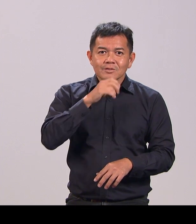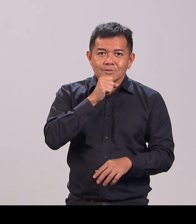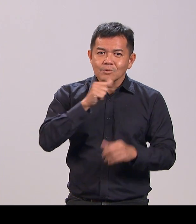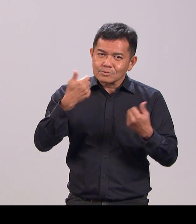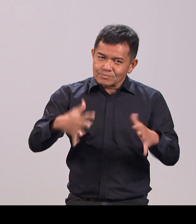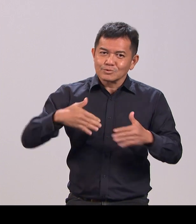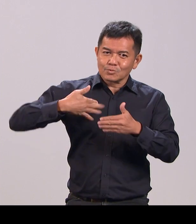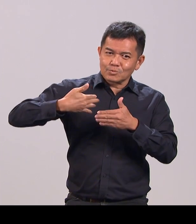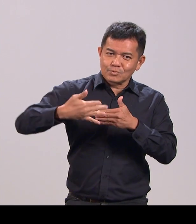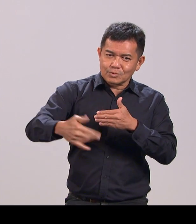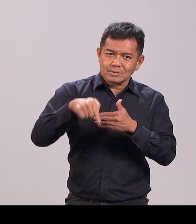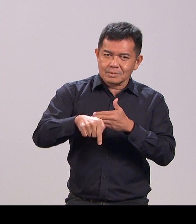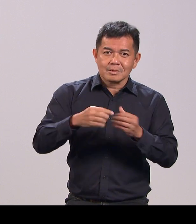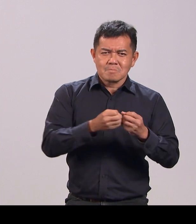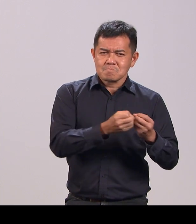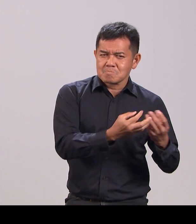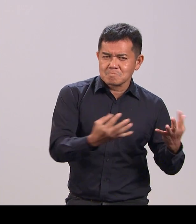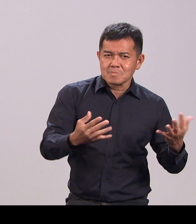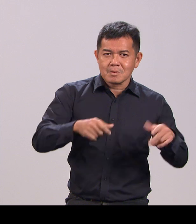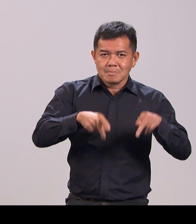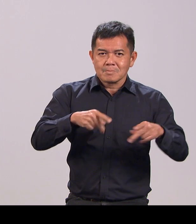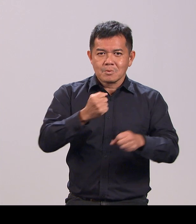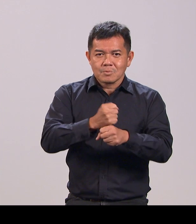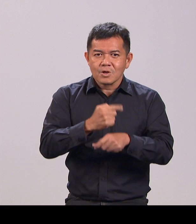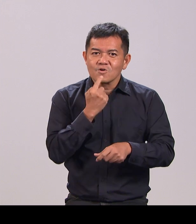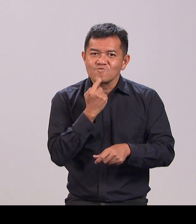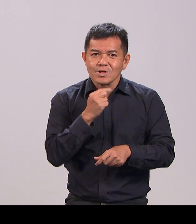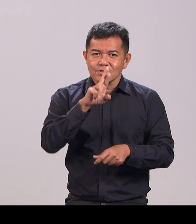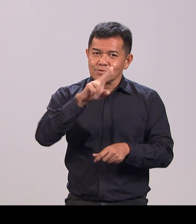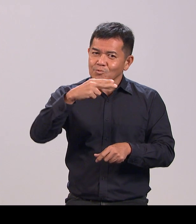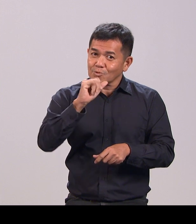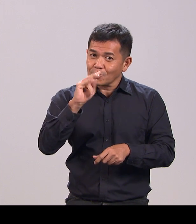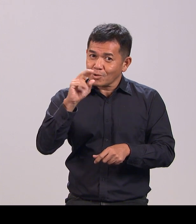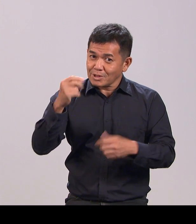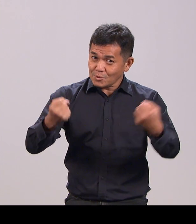because they make Red Rhinos and Hazmat Control Vehicles for Singapore Civil Defence Force (SCDF).